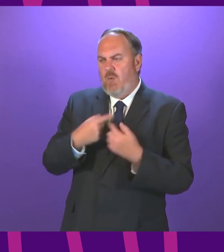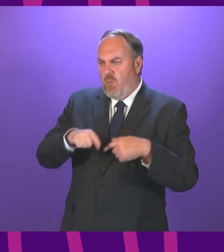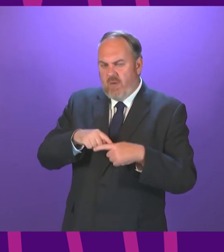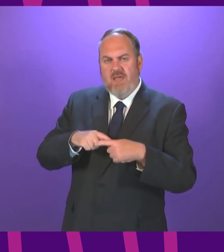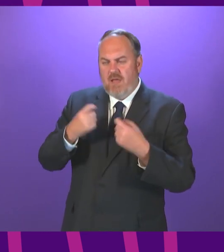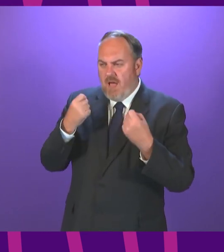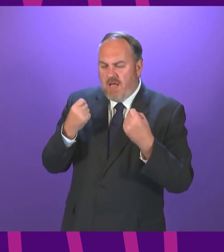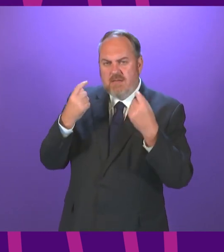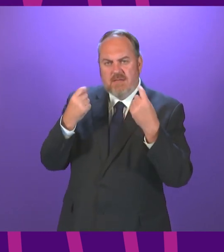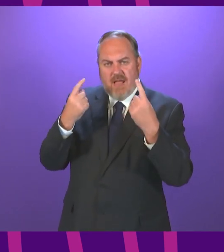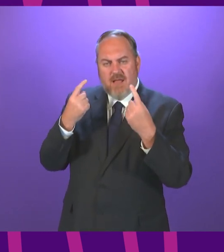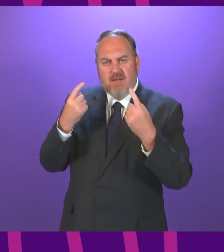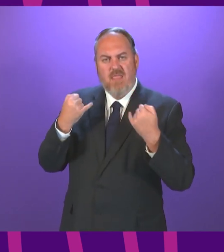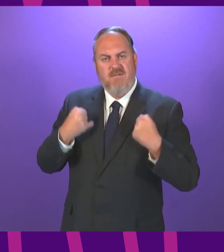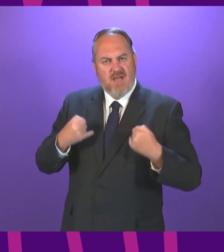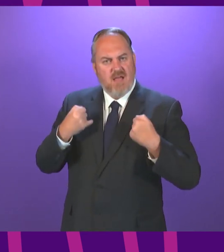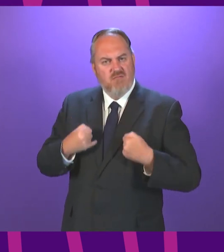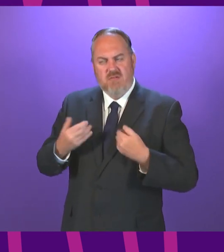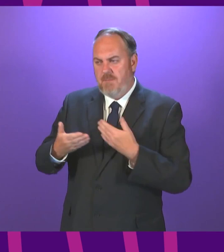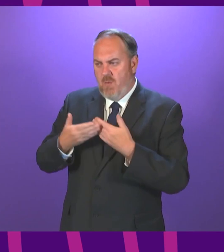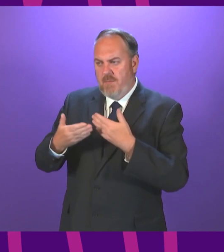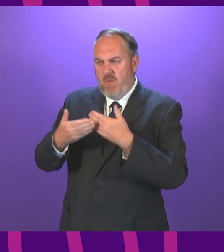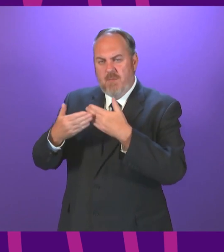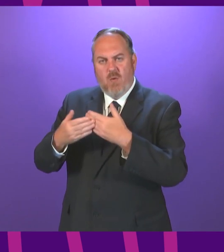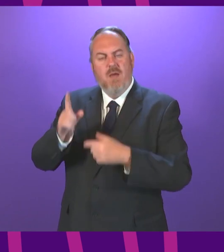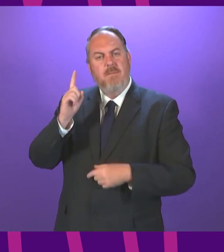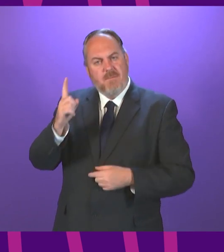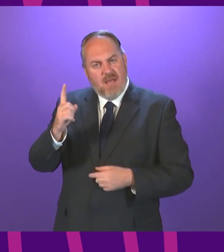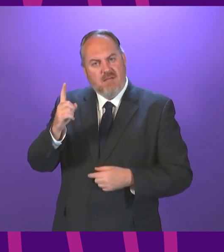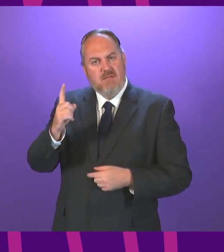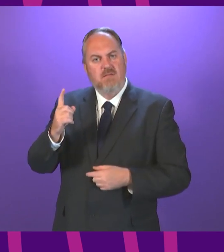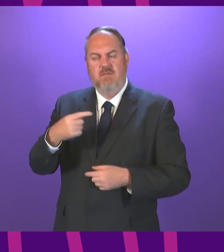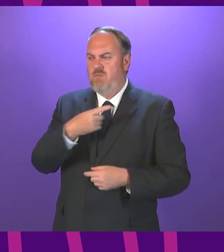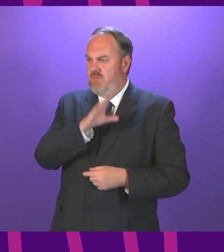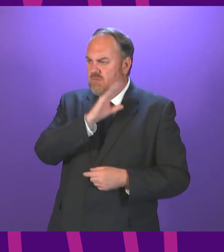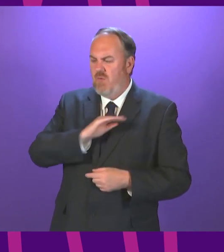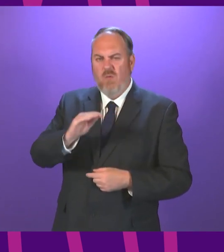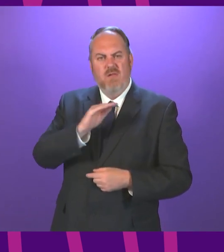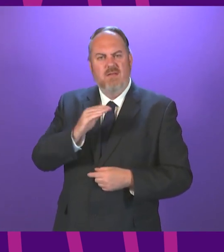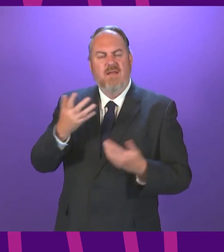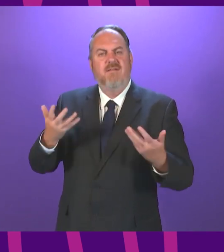the importance of good ventilation has been repeatedly emphasised. What work has been done,